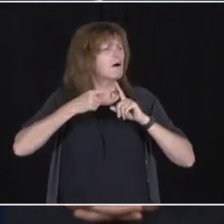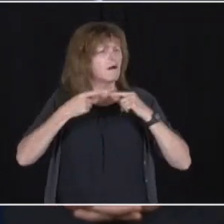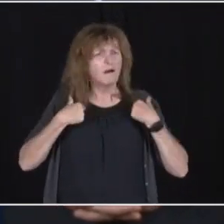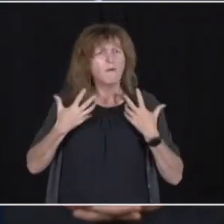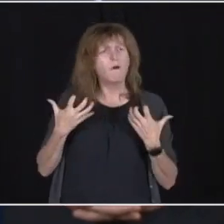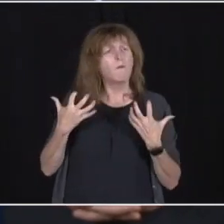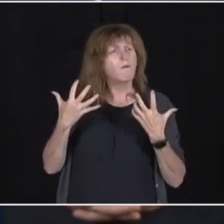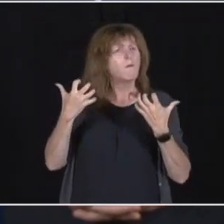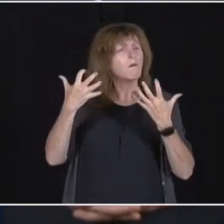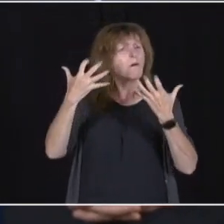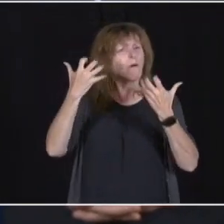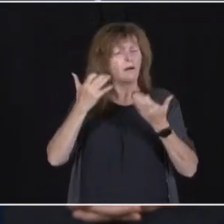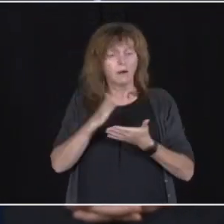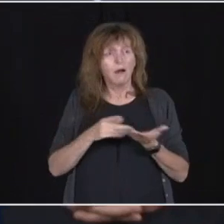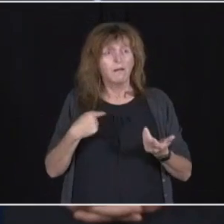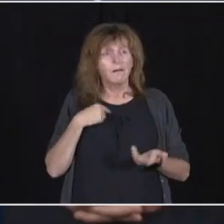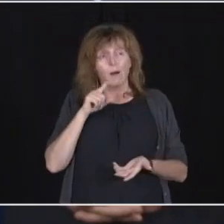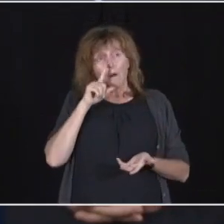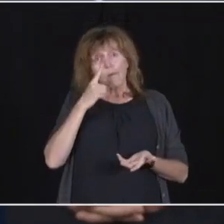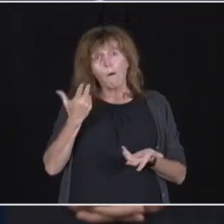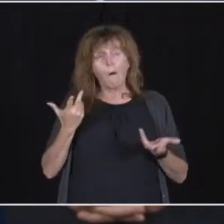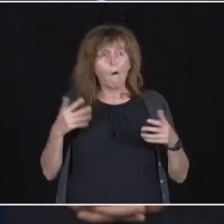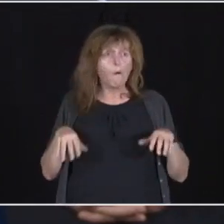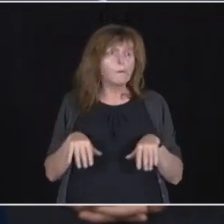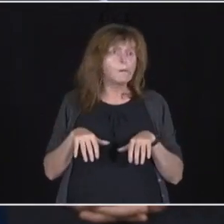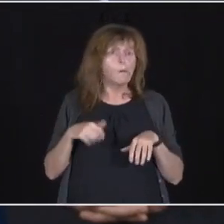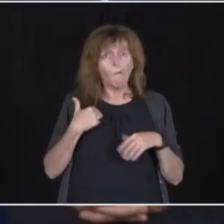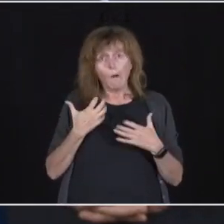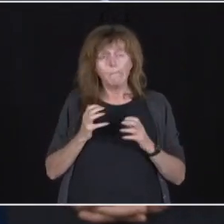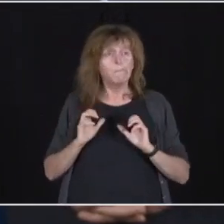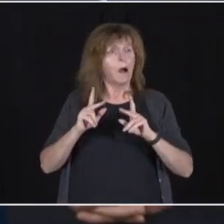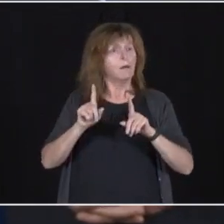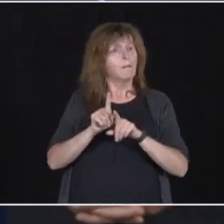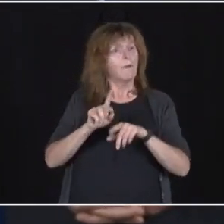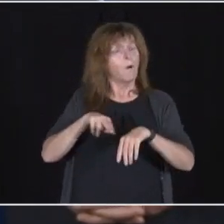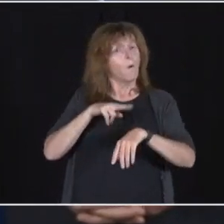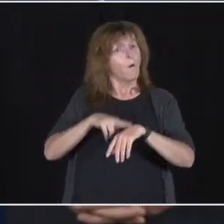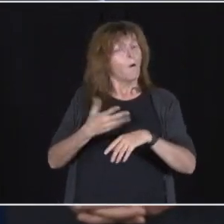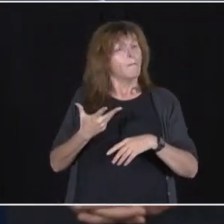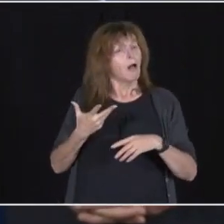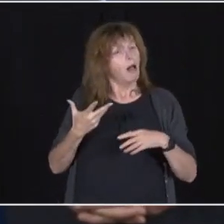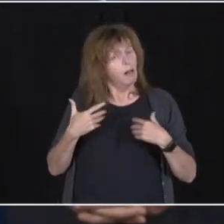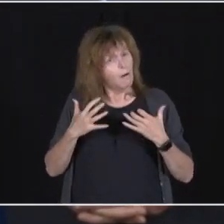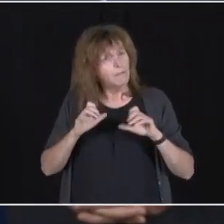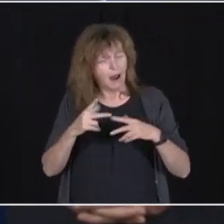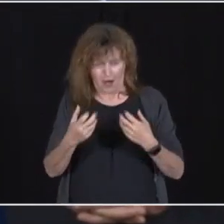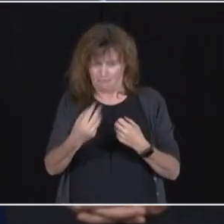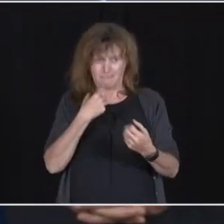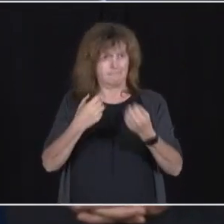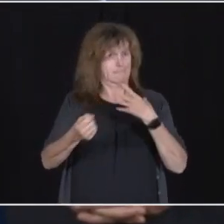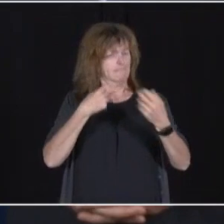I've never seen 70 kids itching to get back to school in my entire life. They just can't wait to get back and see their